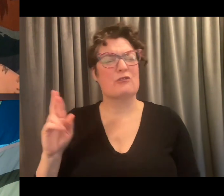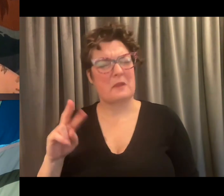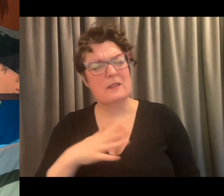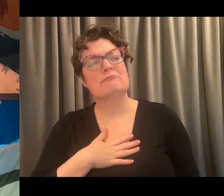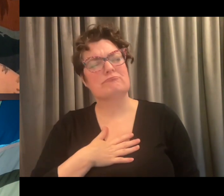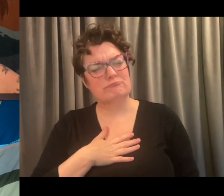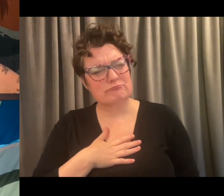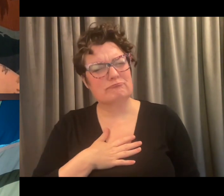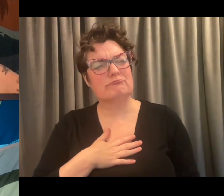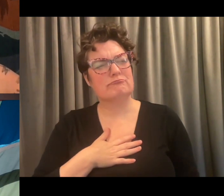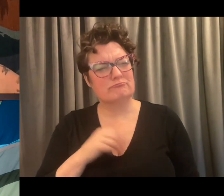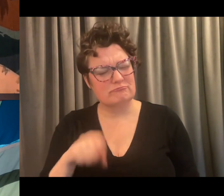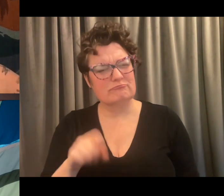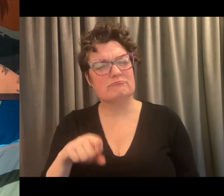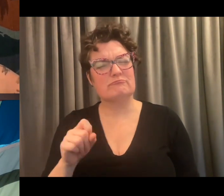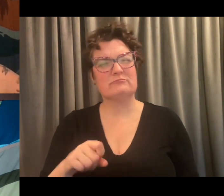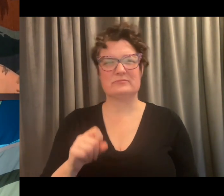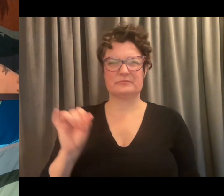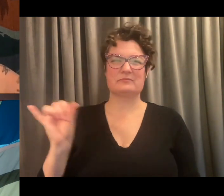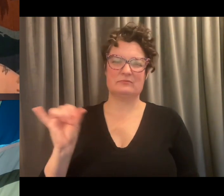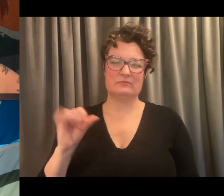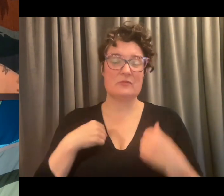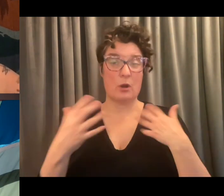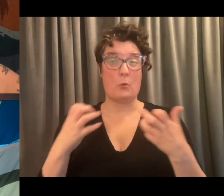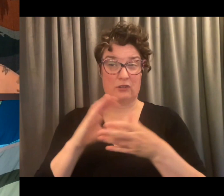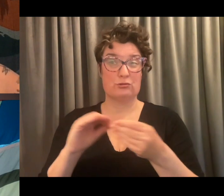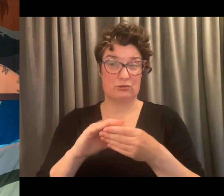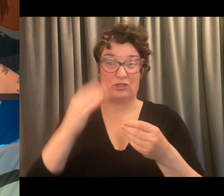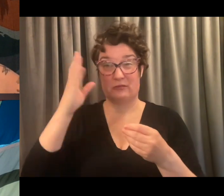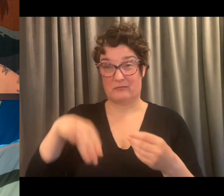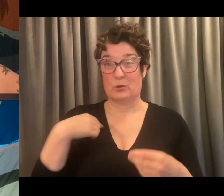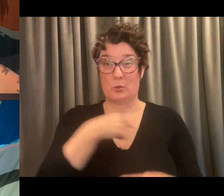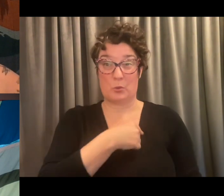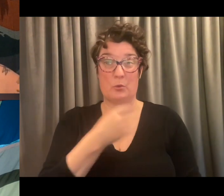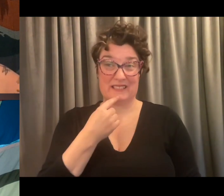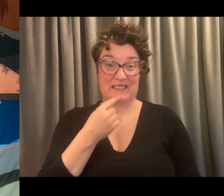I also wanted to share that, you know, we said that it was like the Ketubah, between